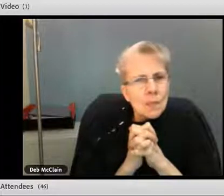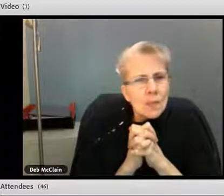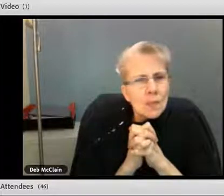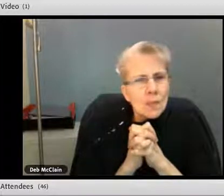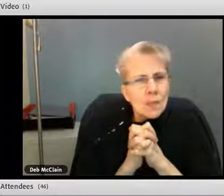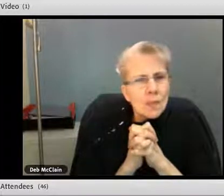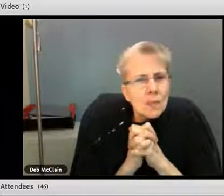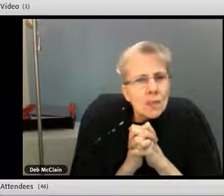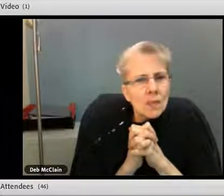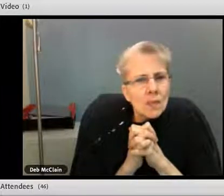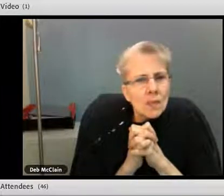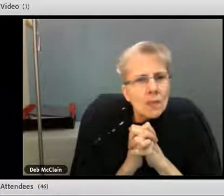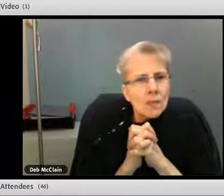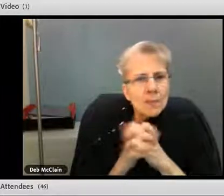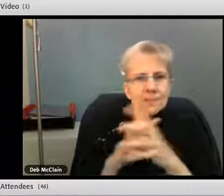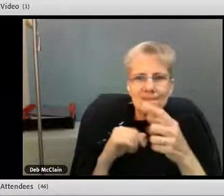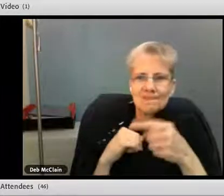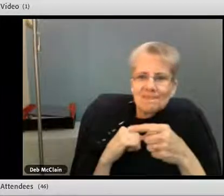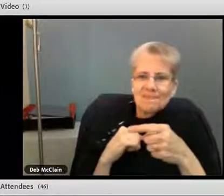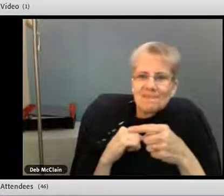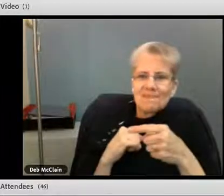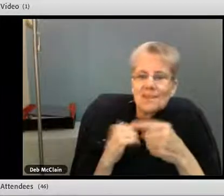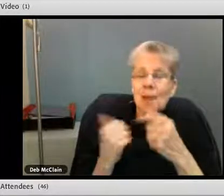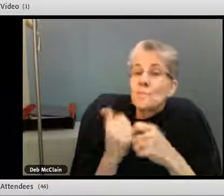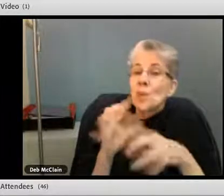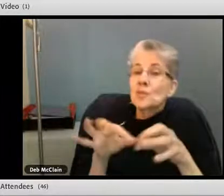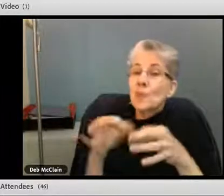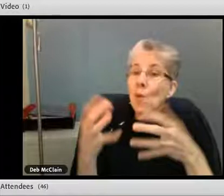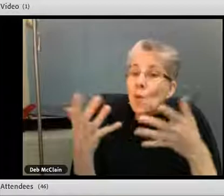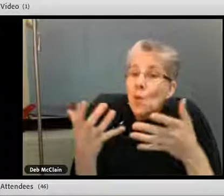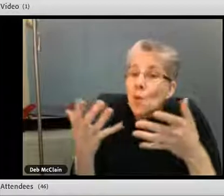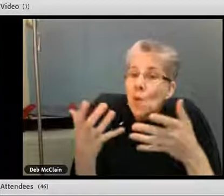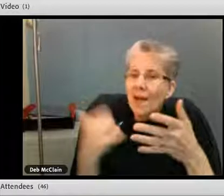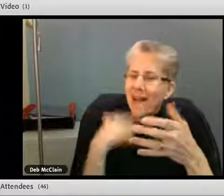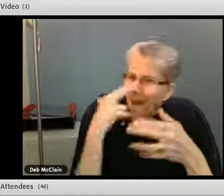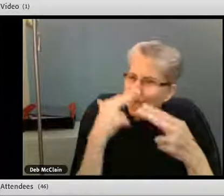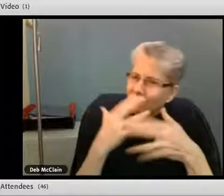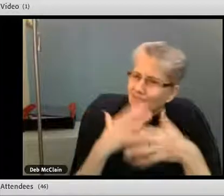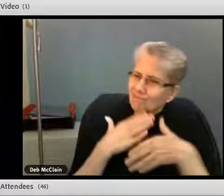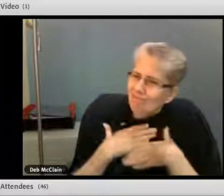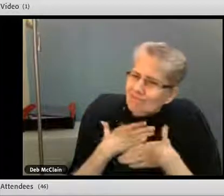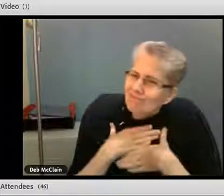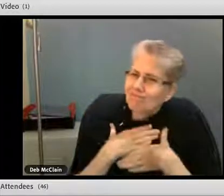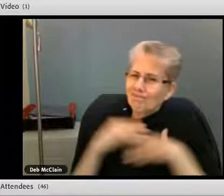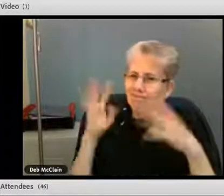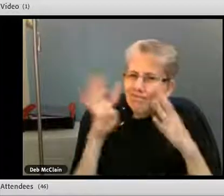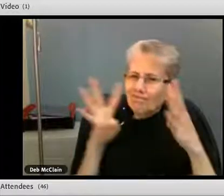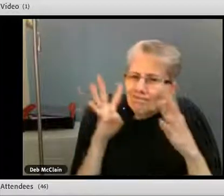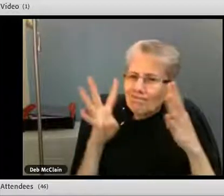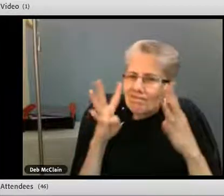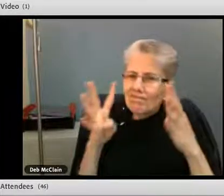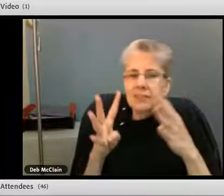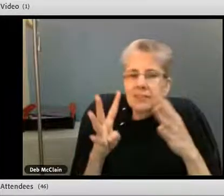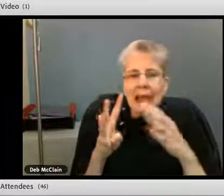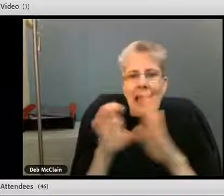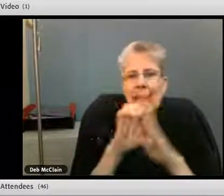And most importantly with images, have fun. Images are supposed to draw my eye, create excitement,